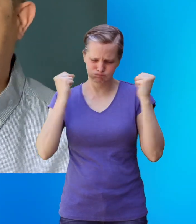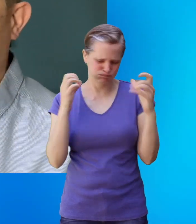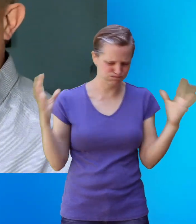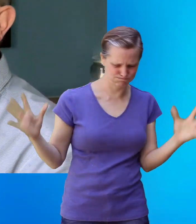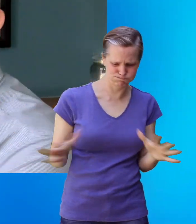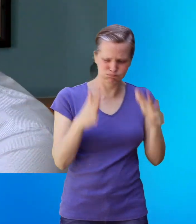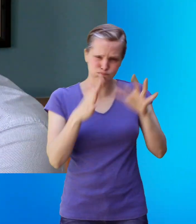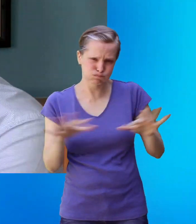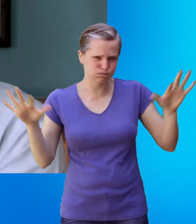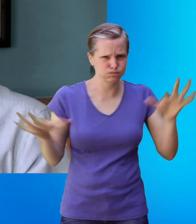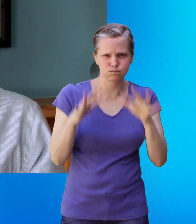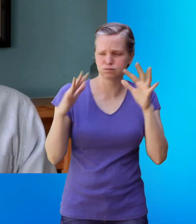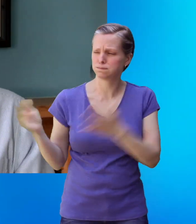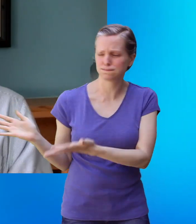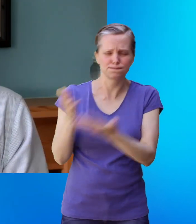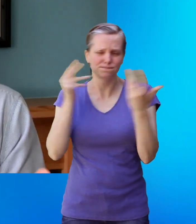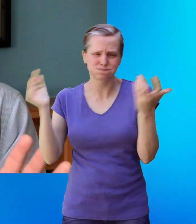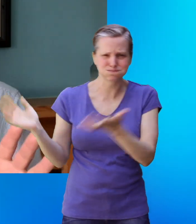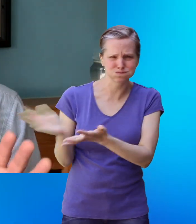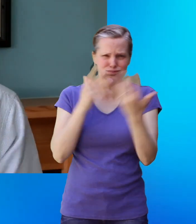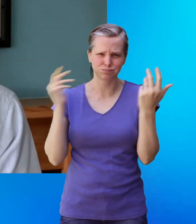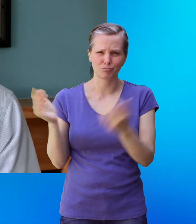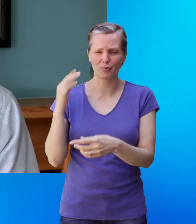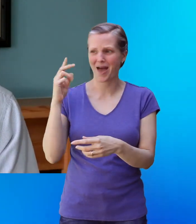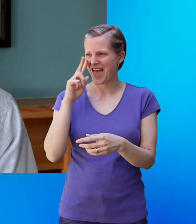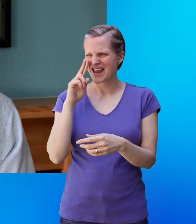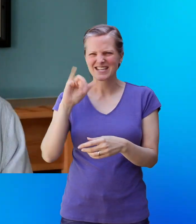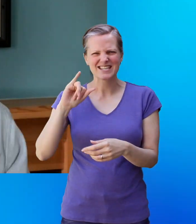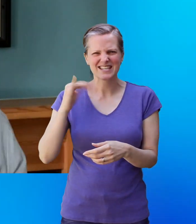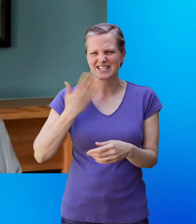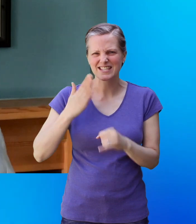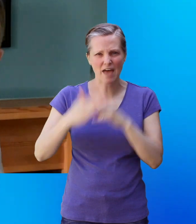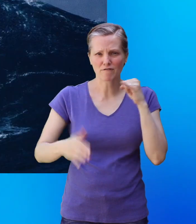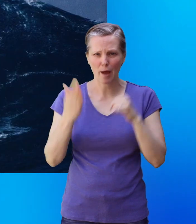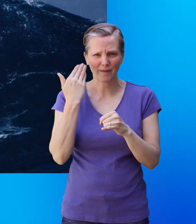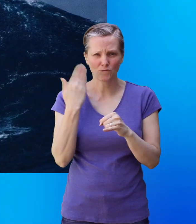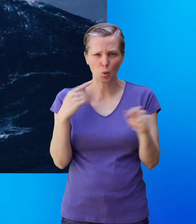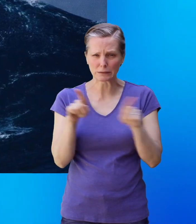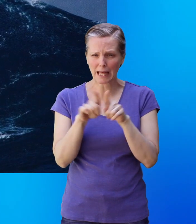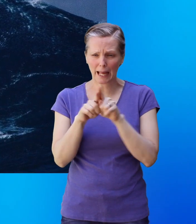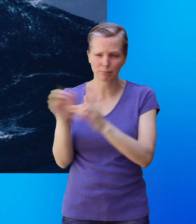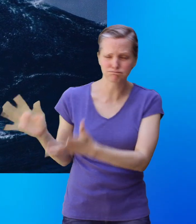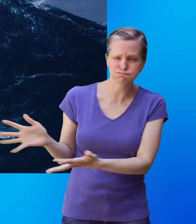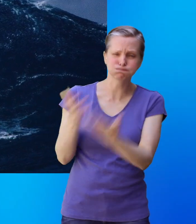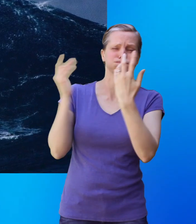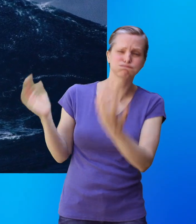stronger. Wind was blowing like they'd never felt it before. Waves were starting